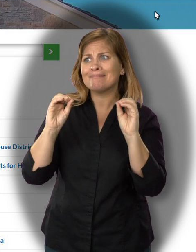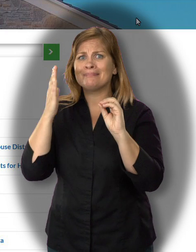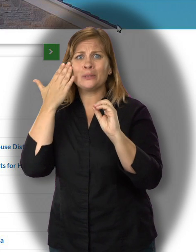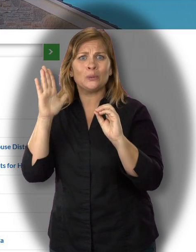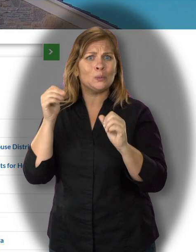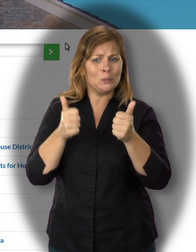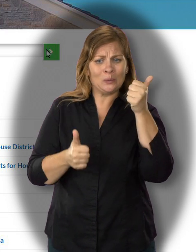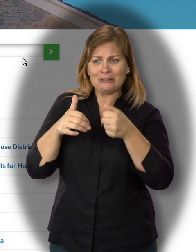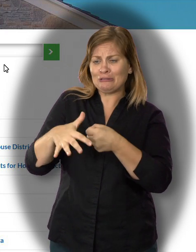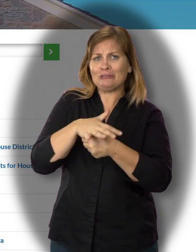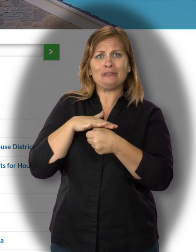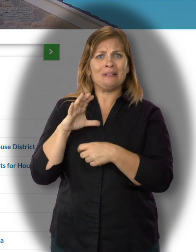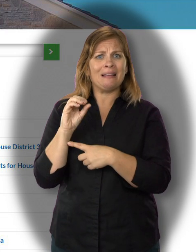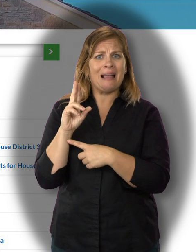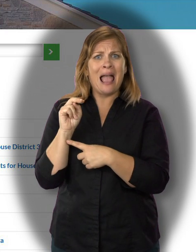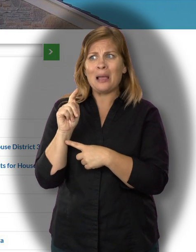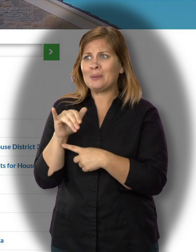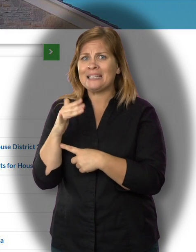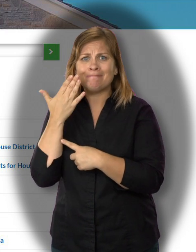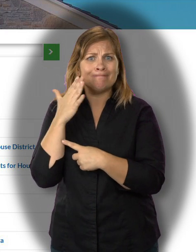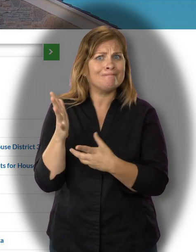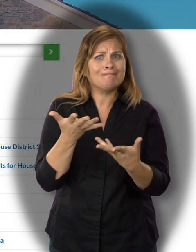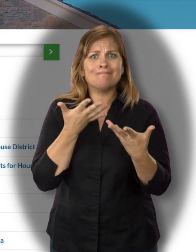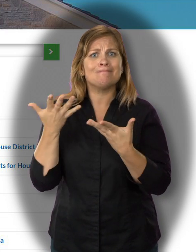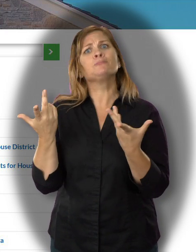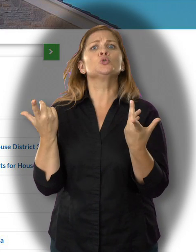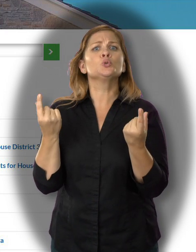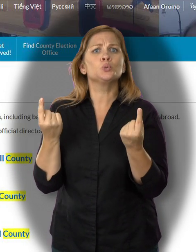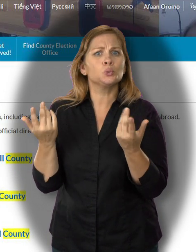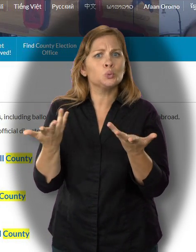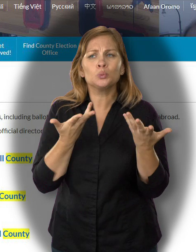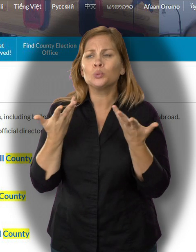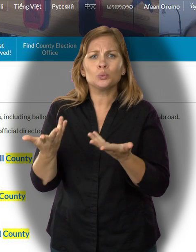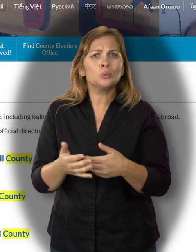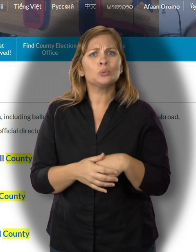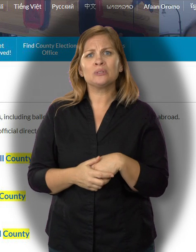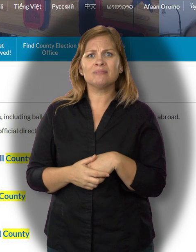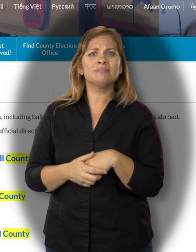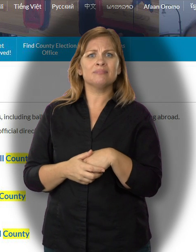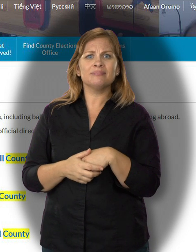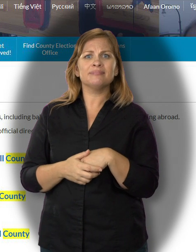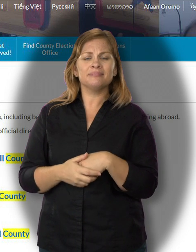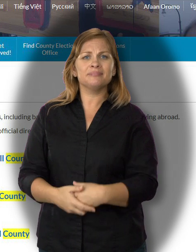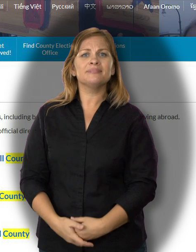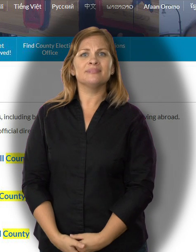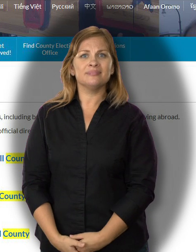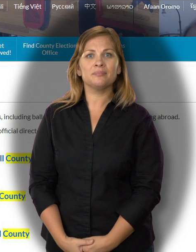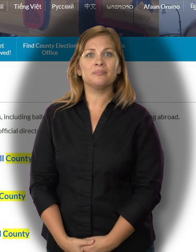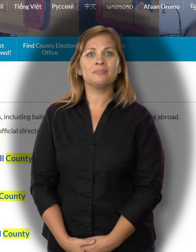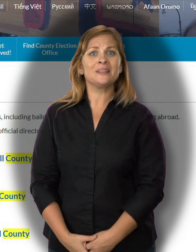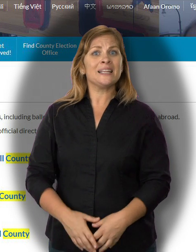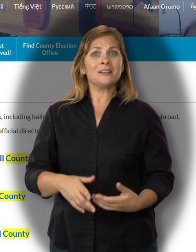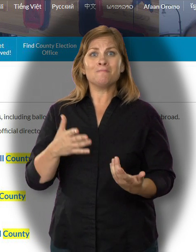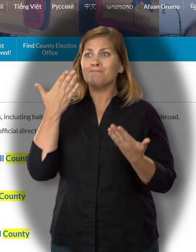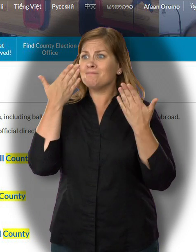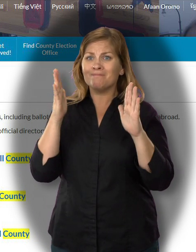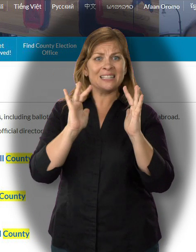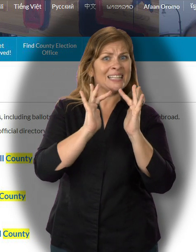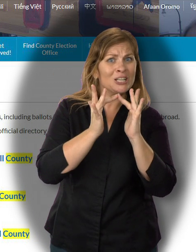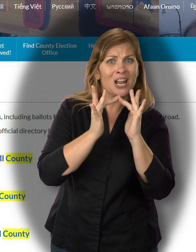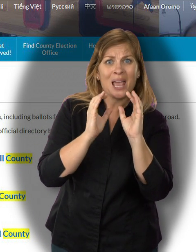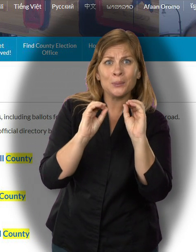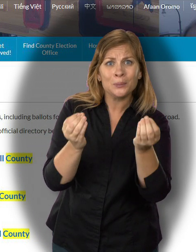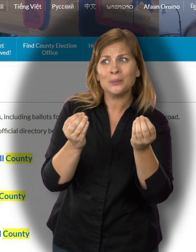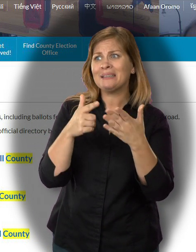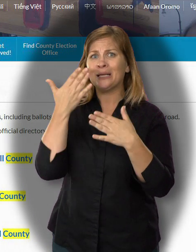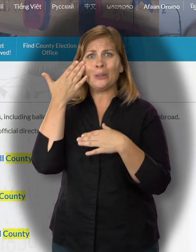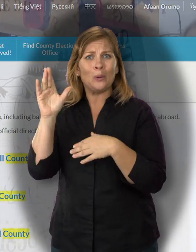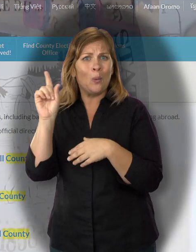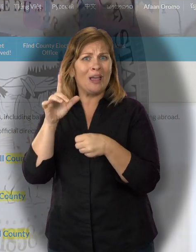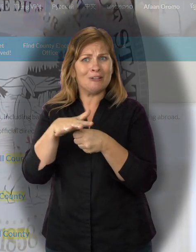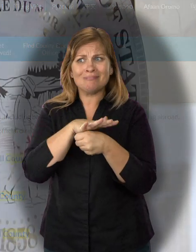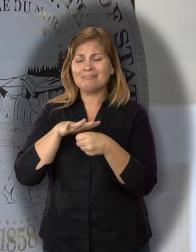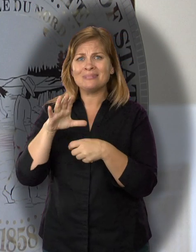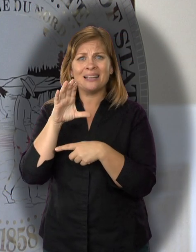There you'll find the mailing address.